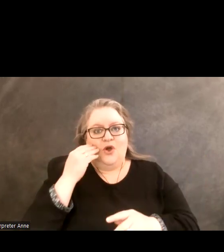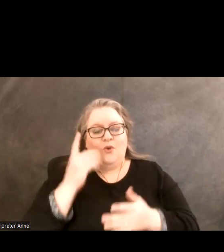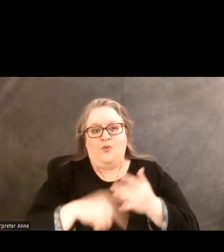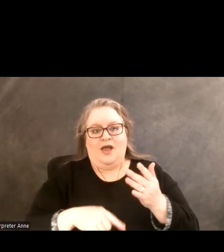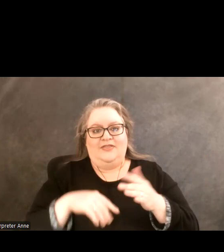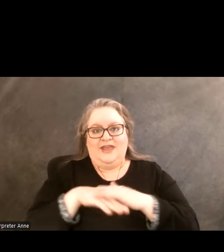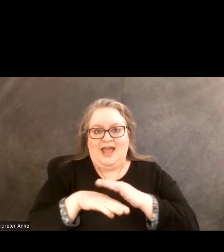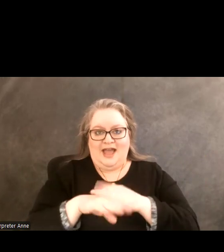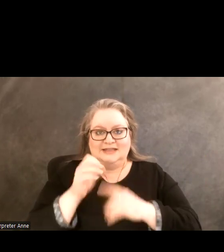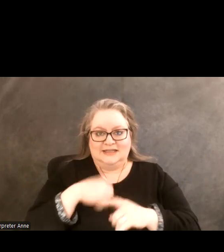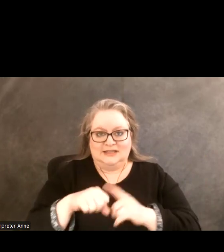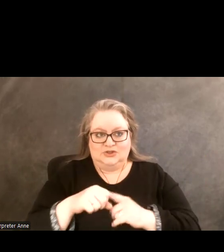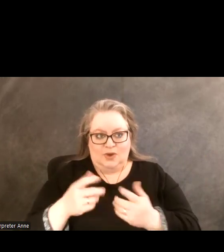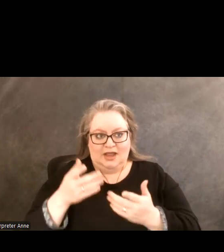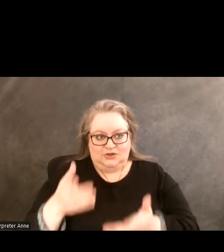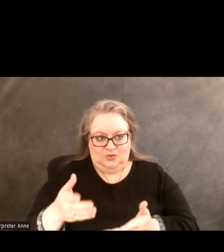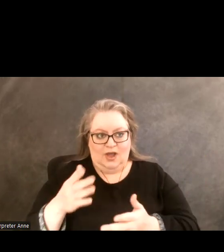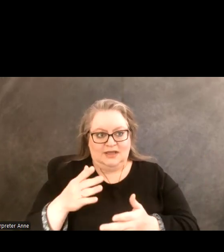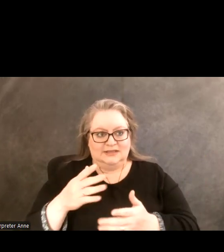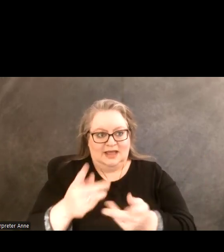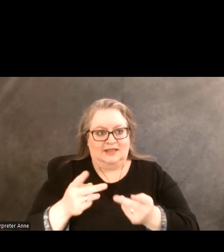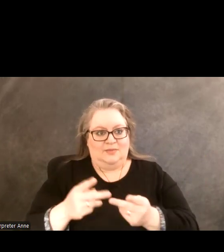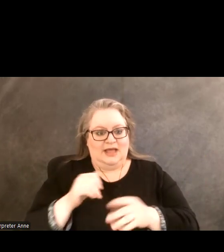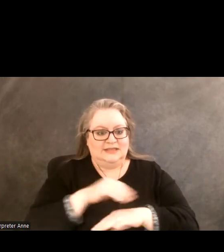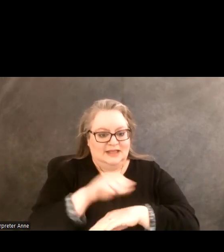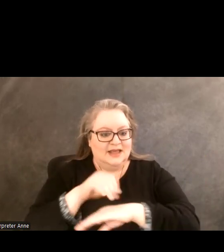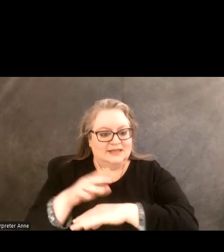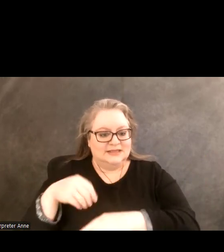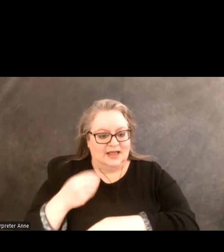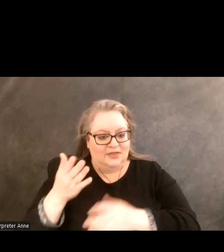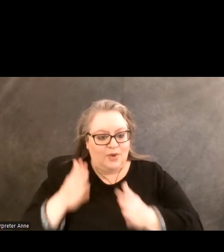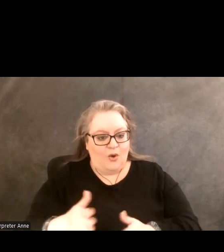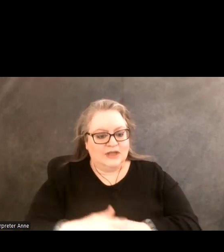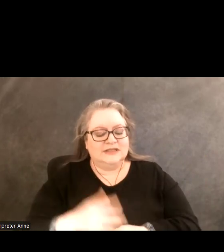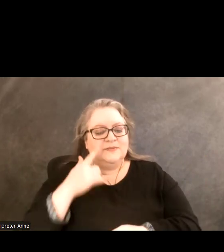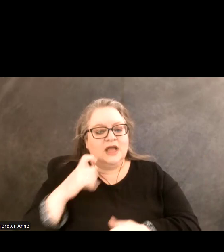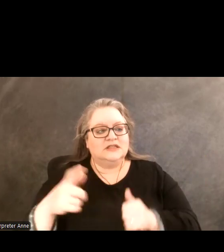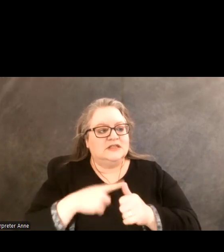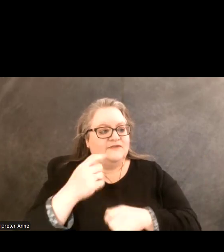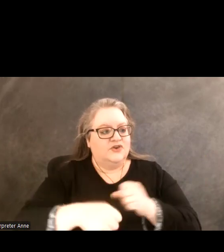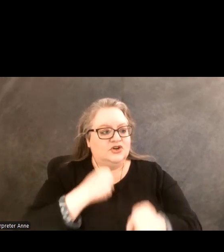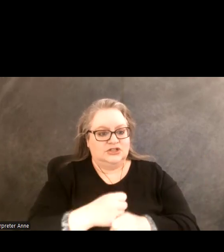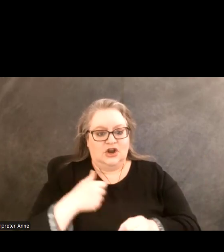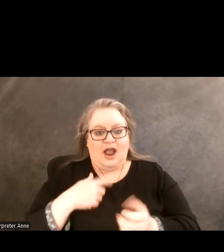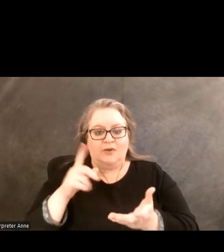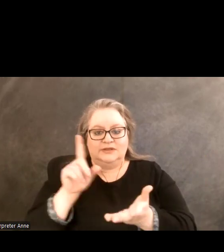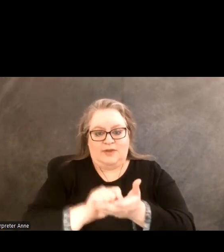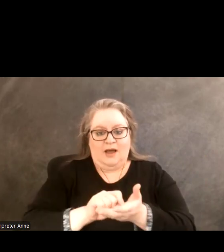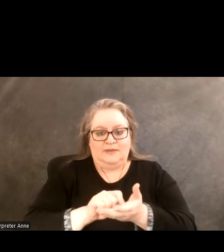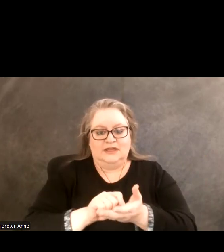situation was at the venues that they sent the poets to, because the first year that I was published in the anthology and